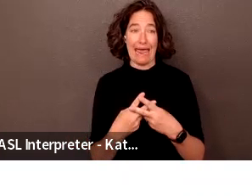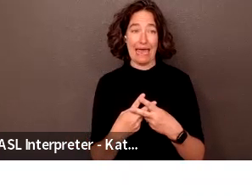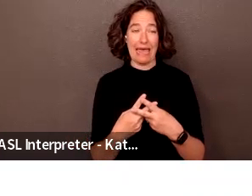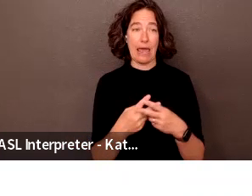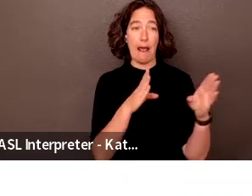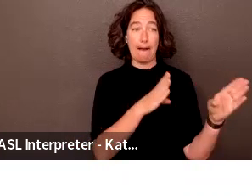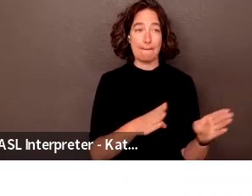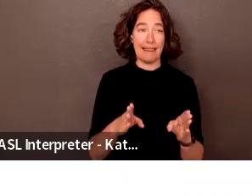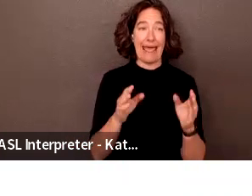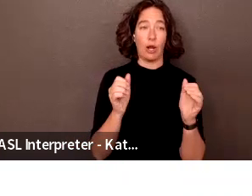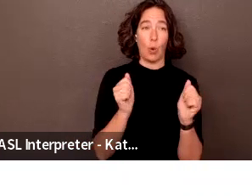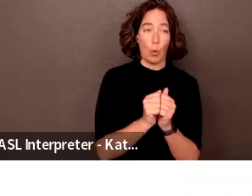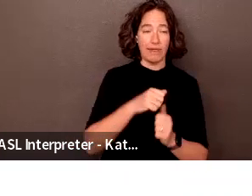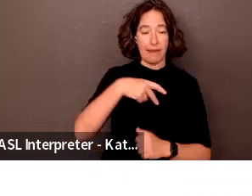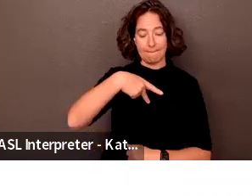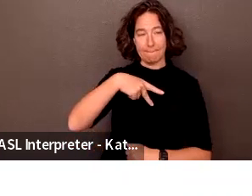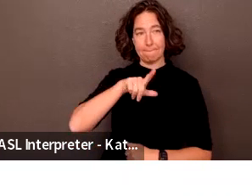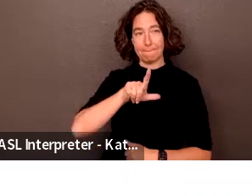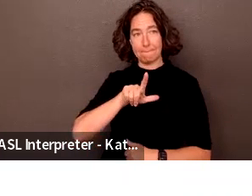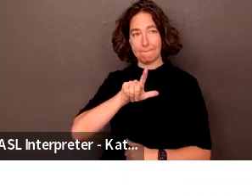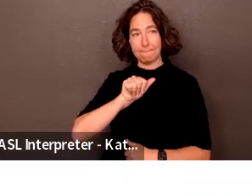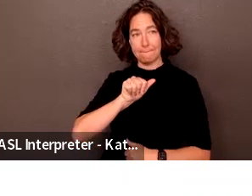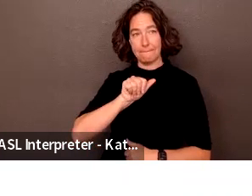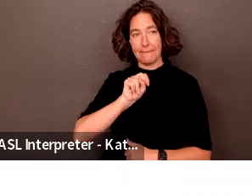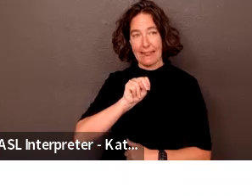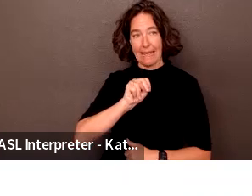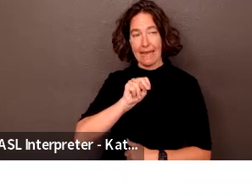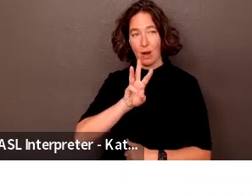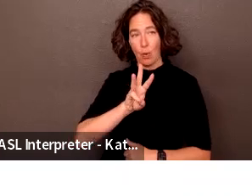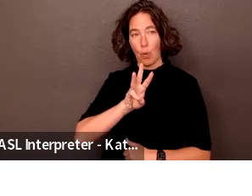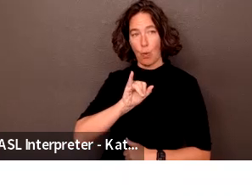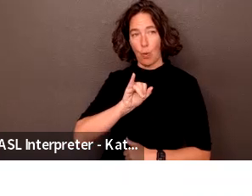all about that. Learning from one another. All righty. With that, if